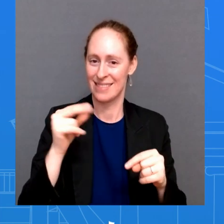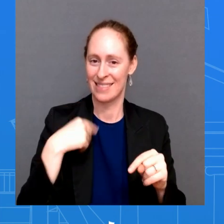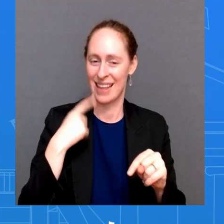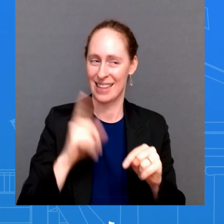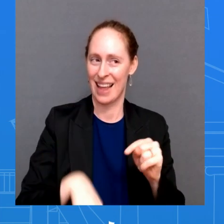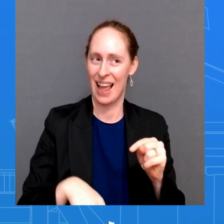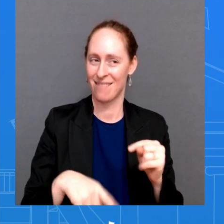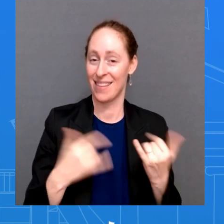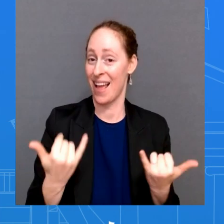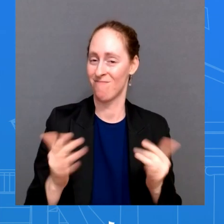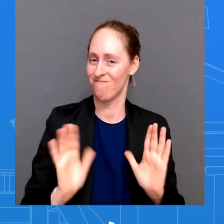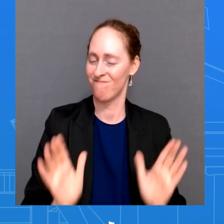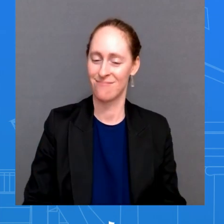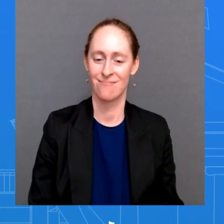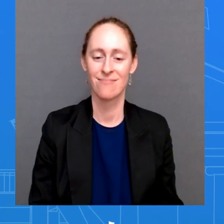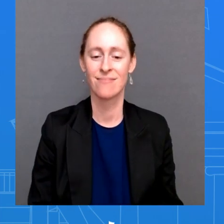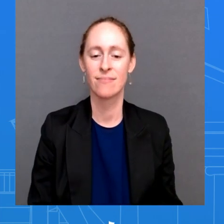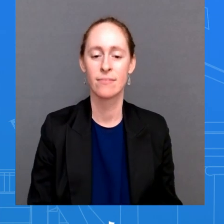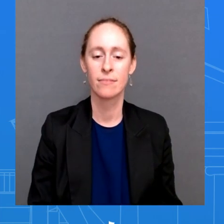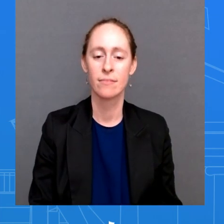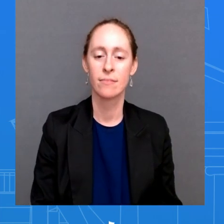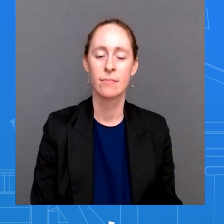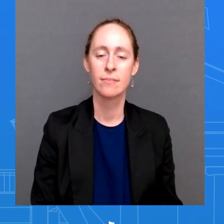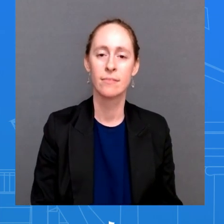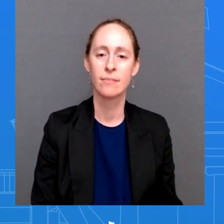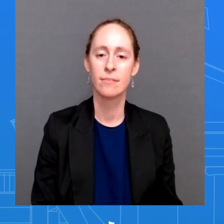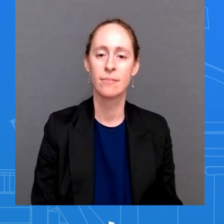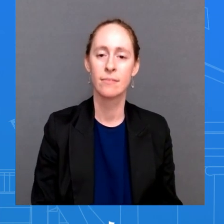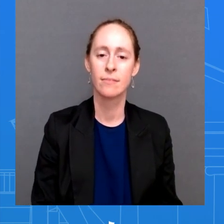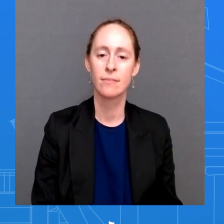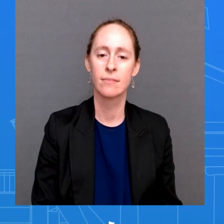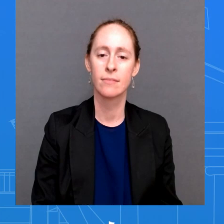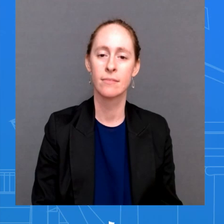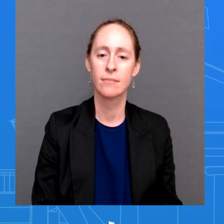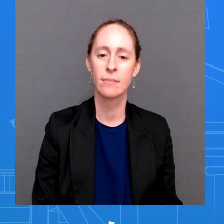Given what the President has invested, does he feel like the increase was an insult?